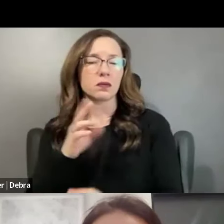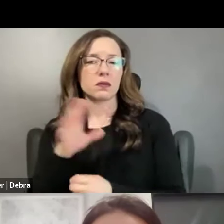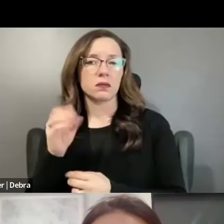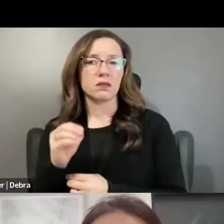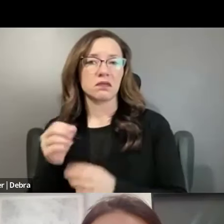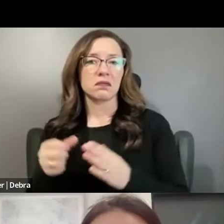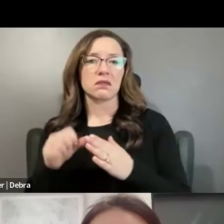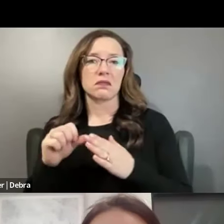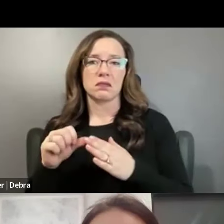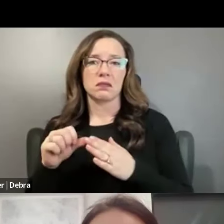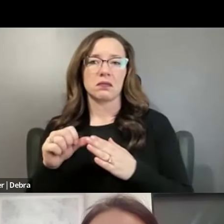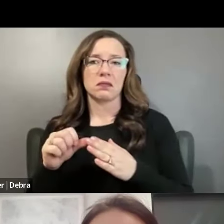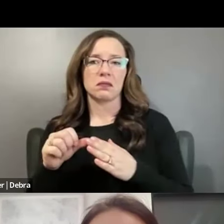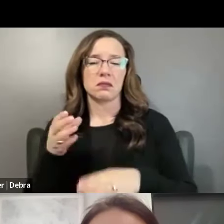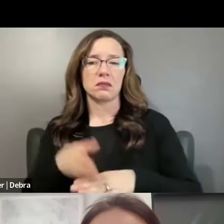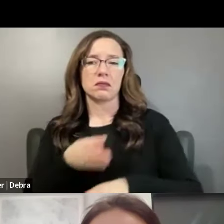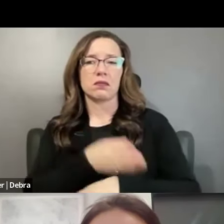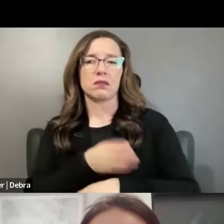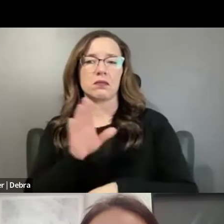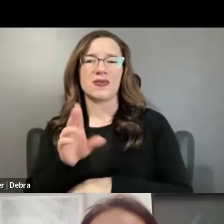on the improvement of their data quality.